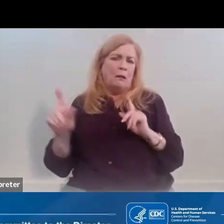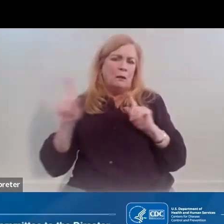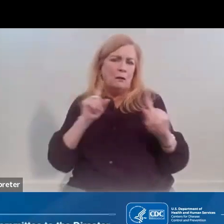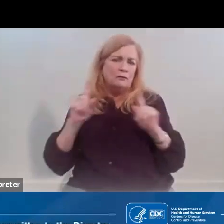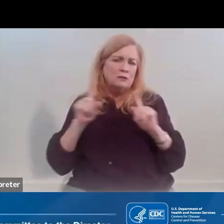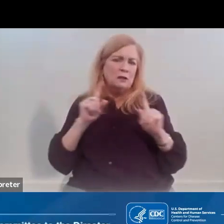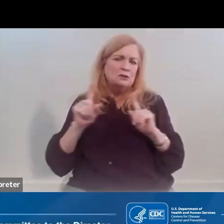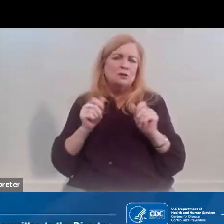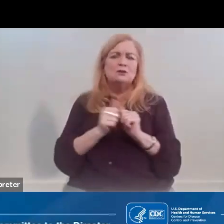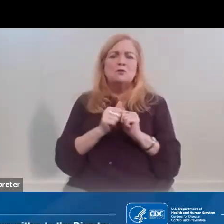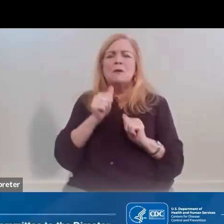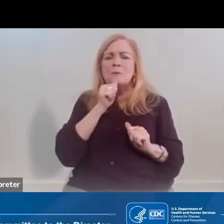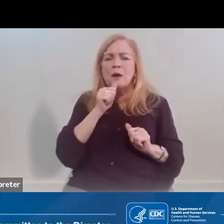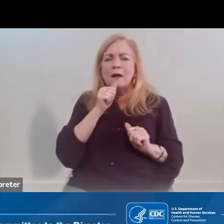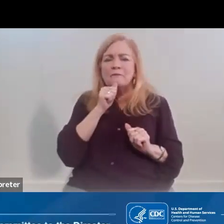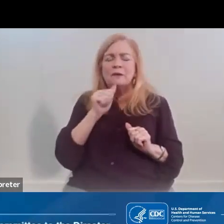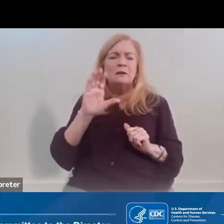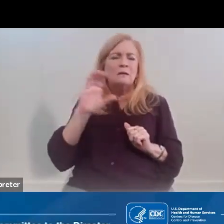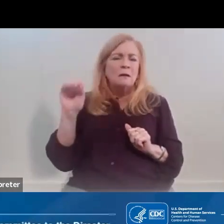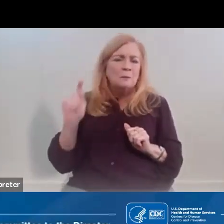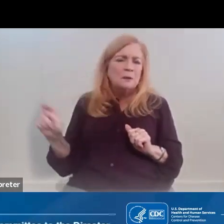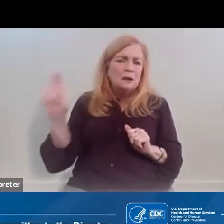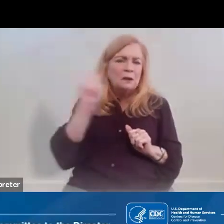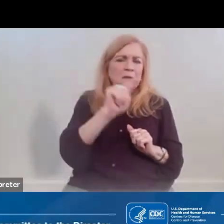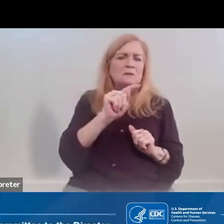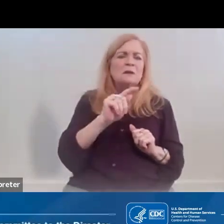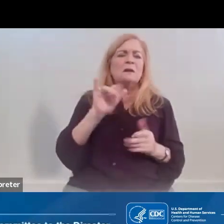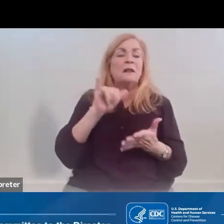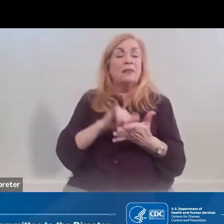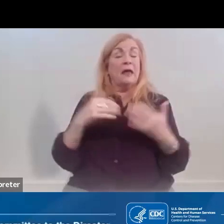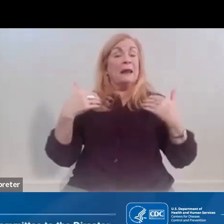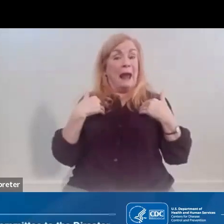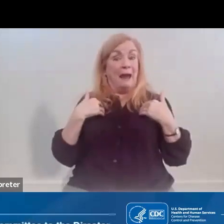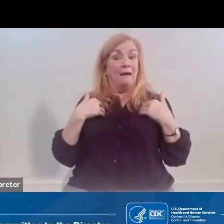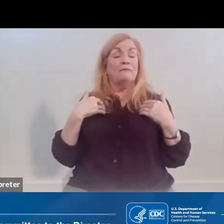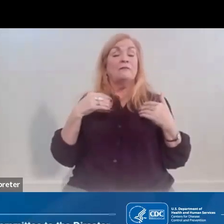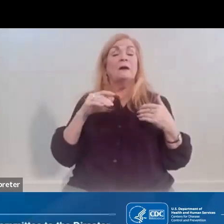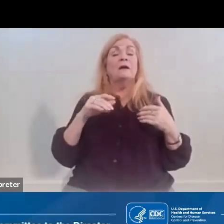private entities that have a health disparities agenda and to really start to think about,